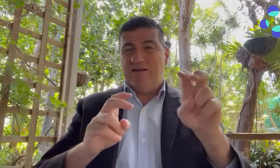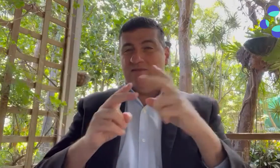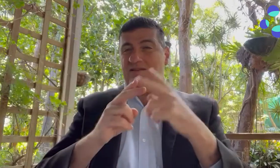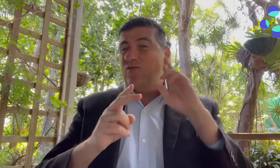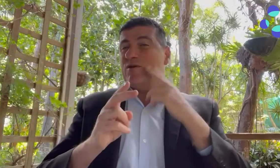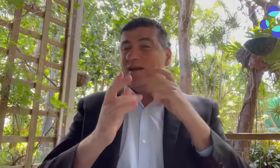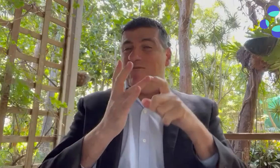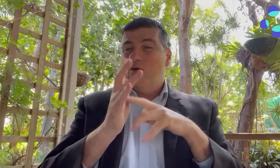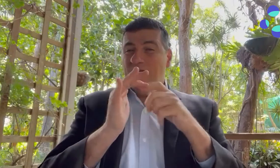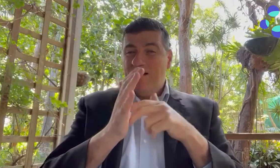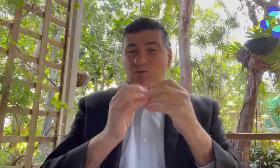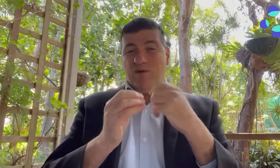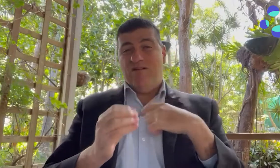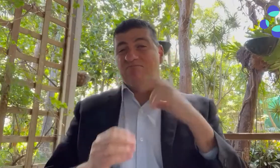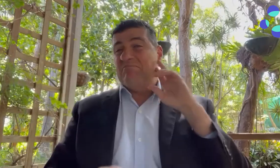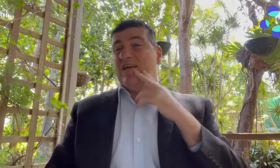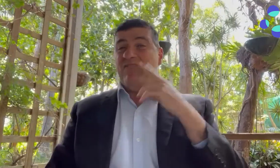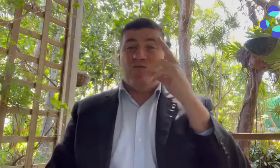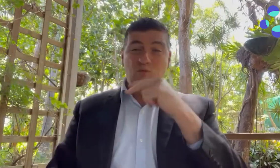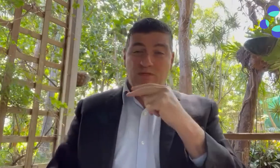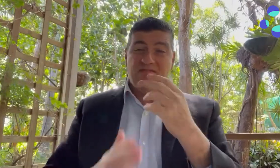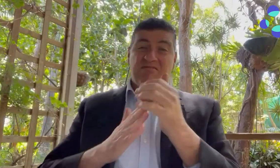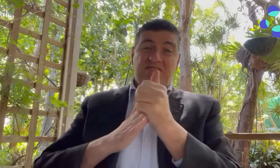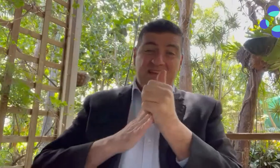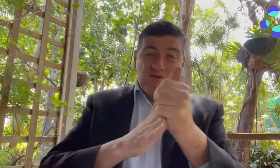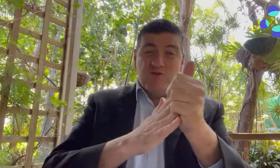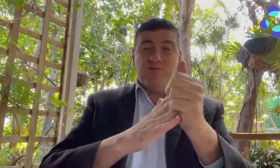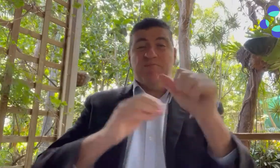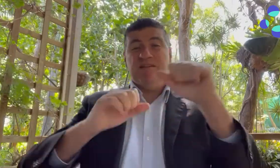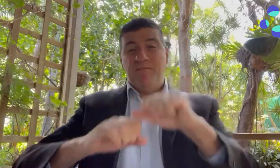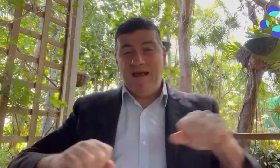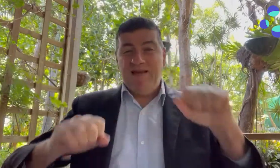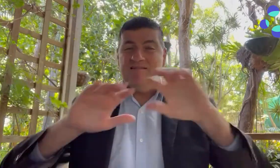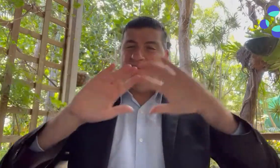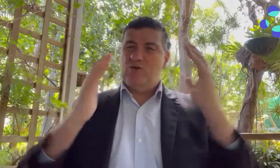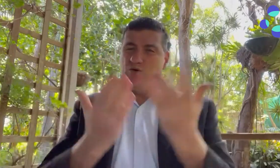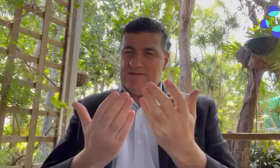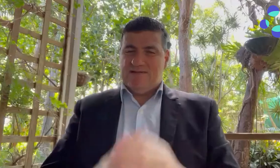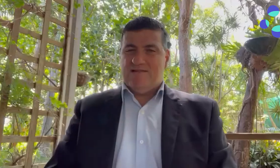There’ll be activities that Deaf Connect can do with Deaf youth, leadership, space, and ecosystems.